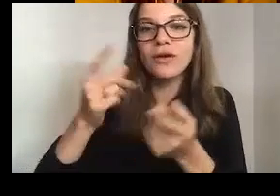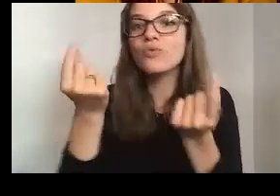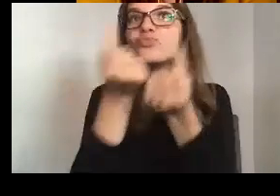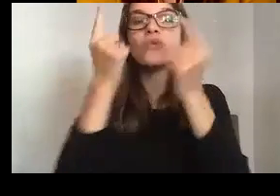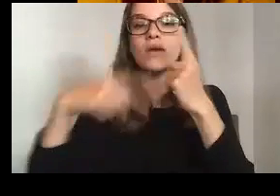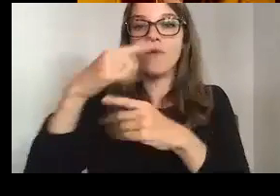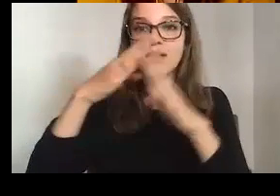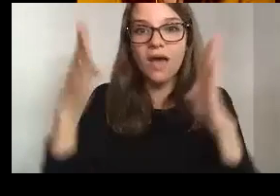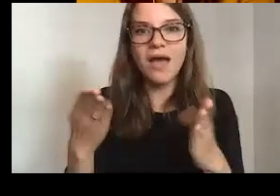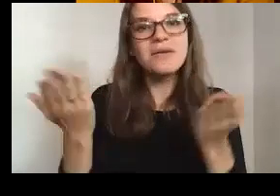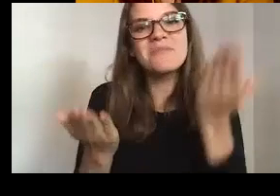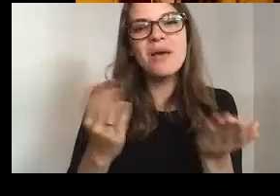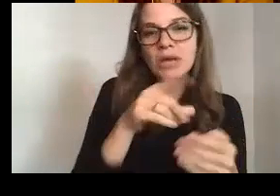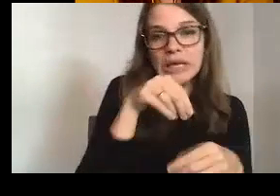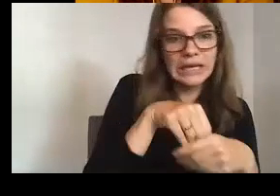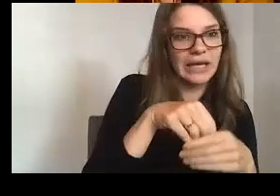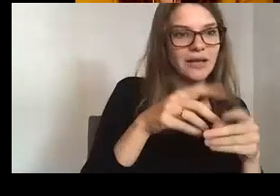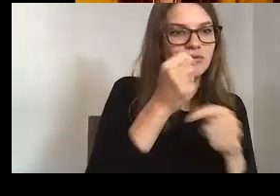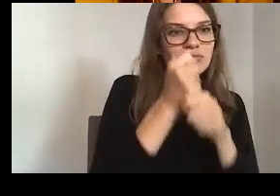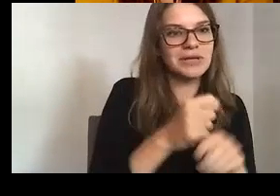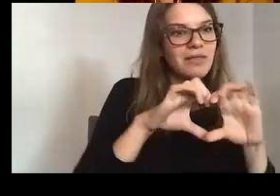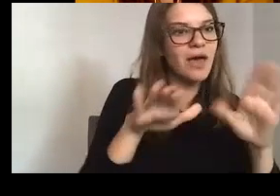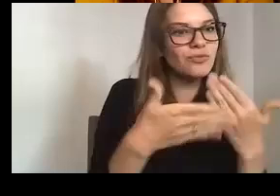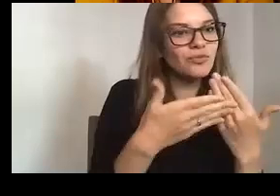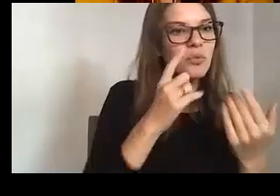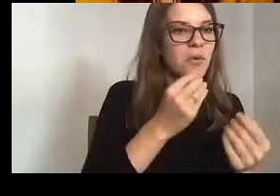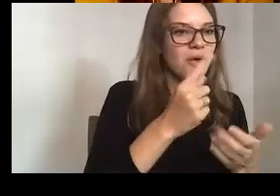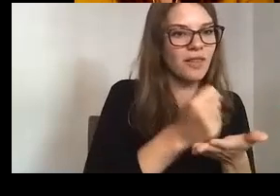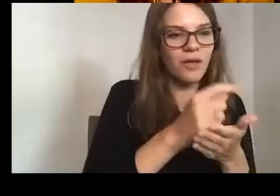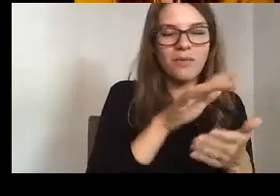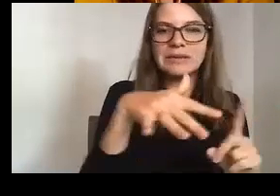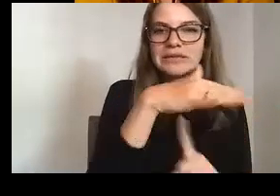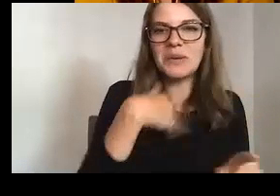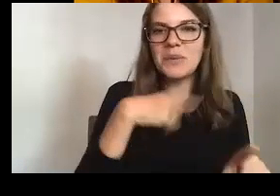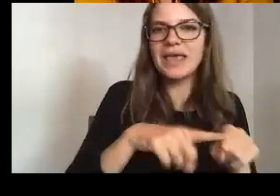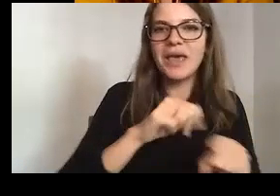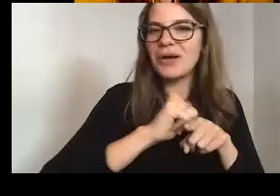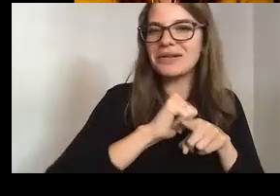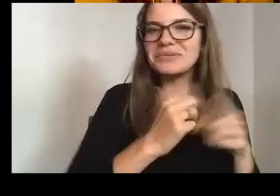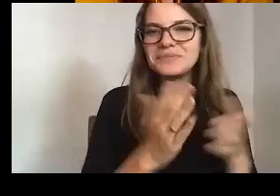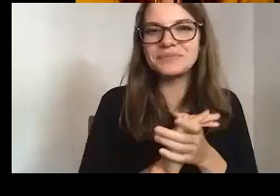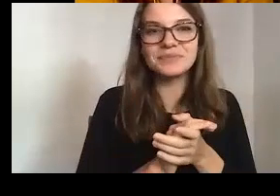just wouldn't be able to do in a traditional classroom setting sibling conflict or rather